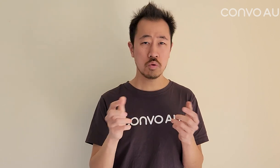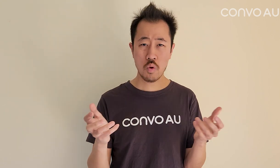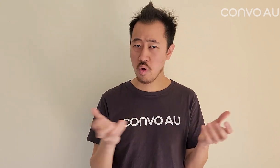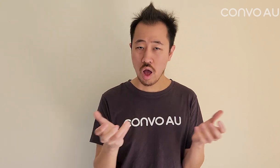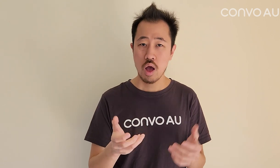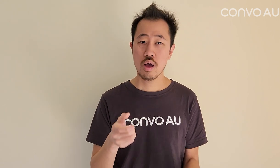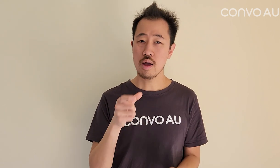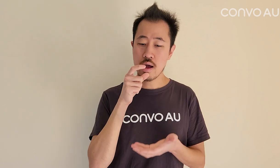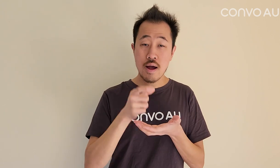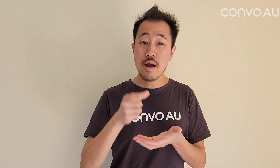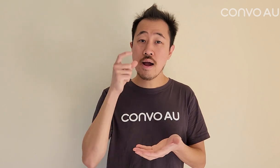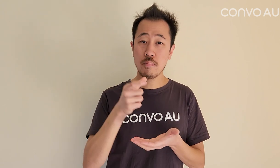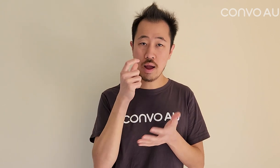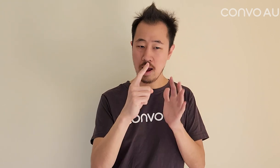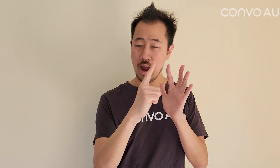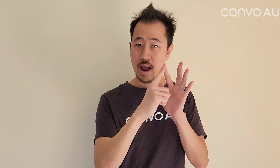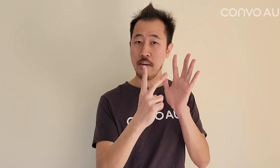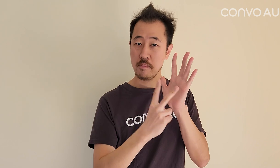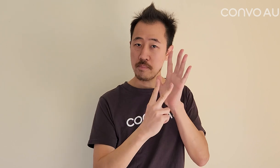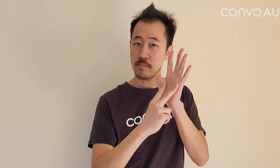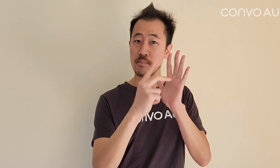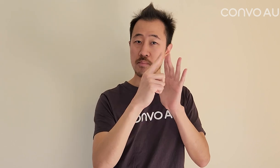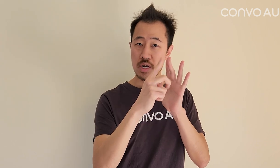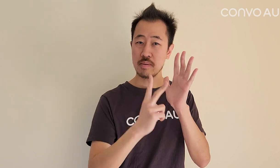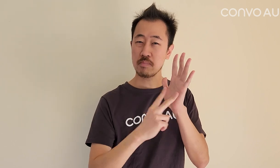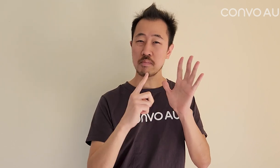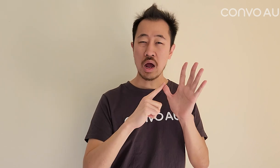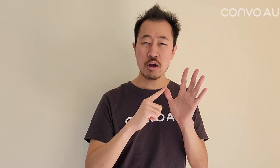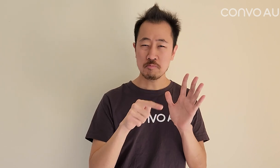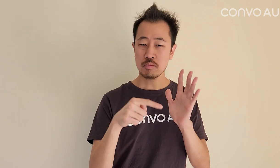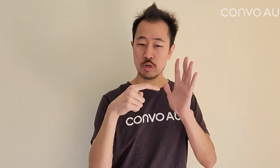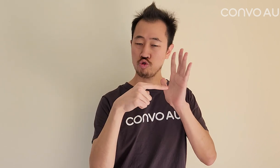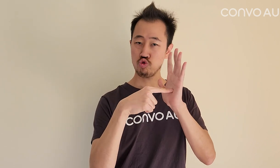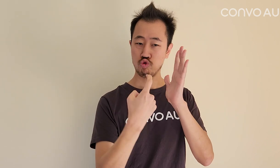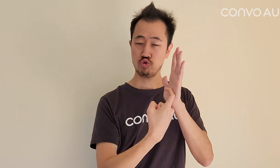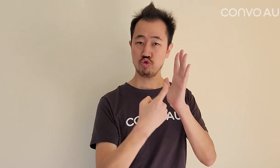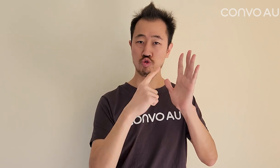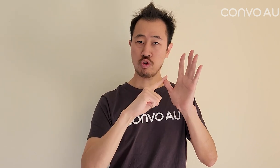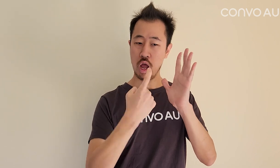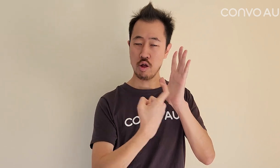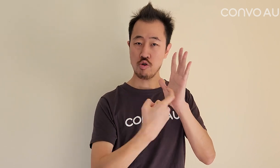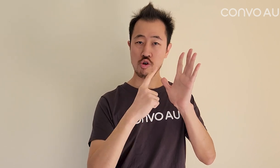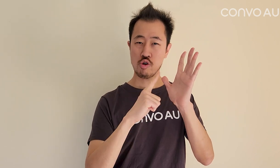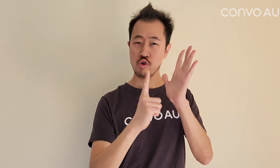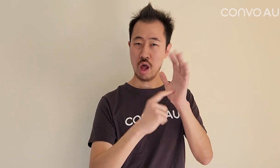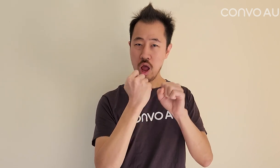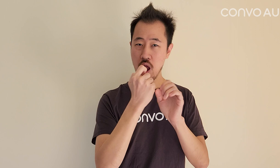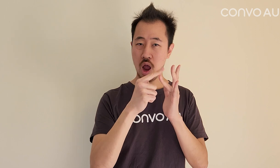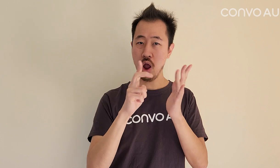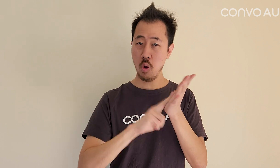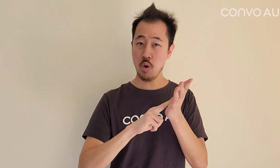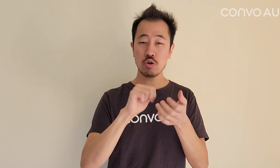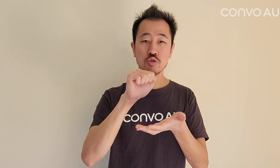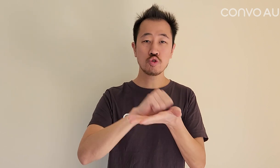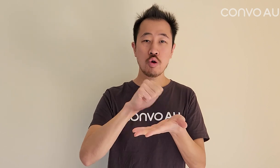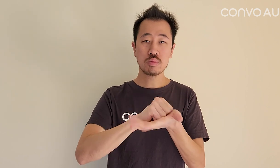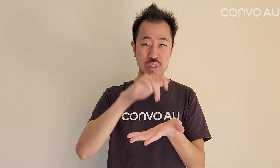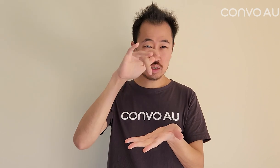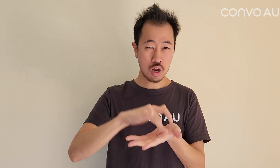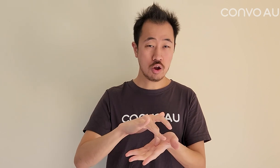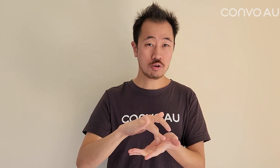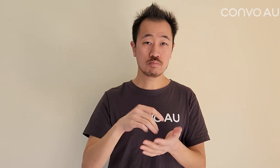Cafe Evviva - Traralgon Centre Plaza